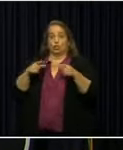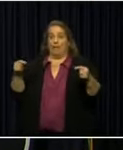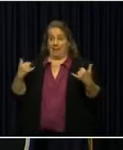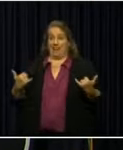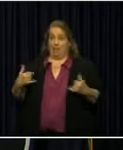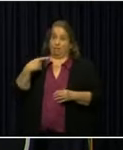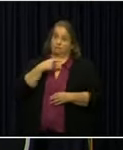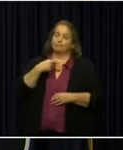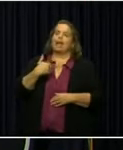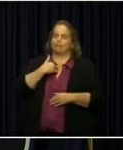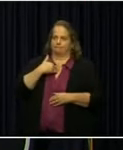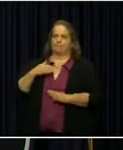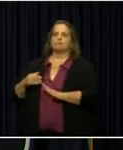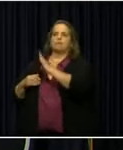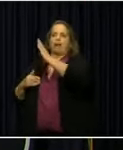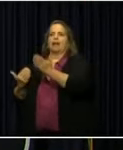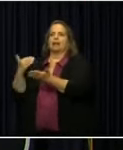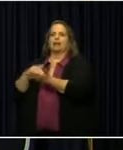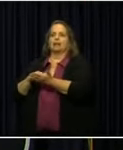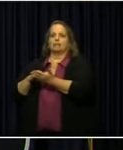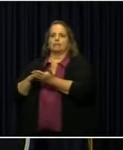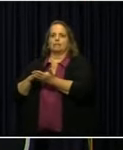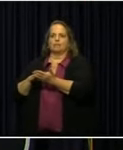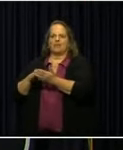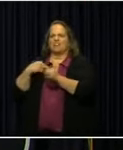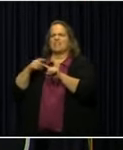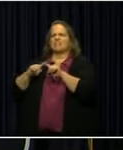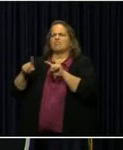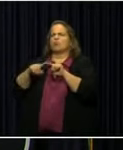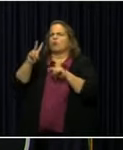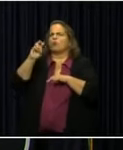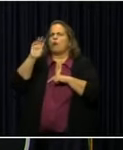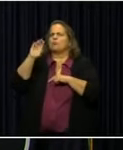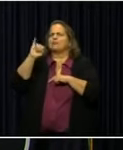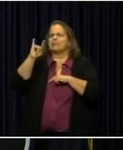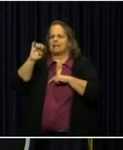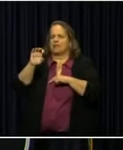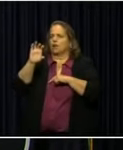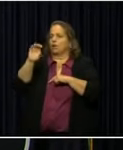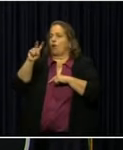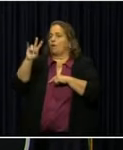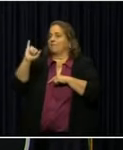FLUID, WE'VE GOT TO BE FLEXIBLE, AND WE'VE GOT TO BE READY TO MAKE ADJUSTMENTS. RIGHT.